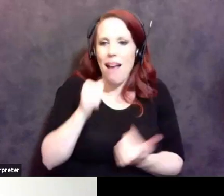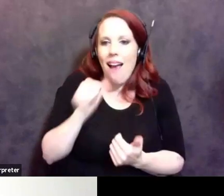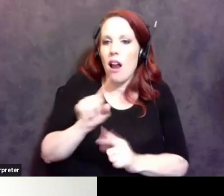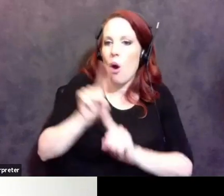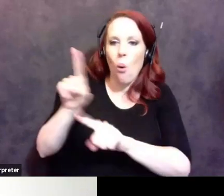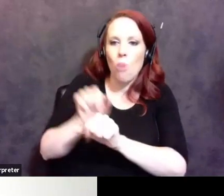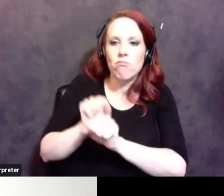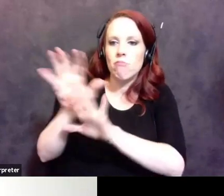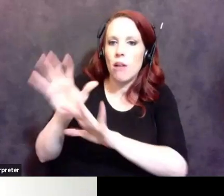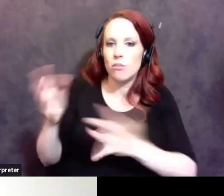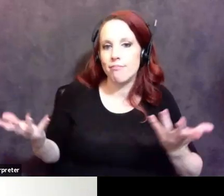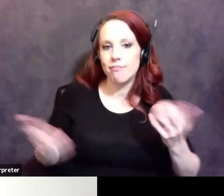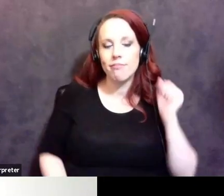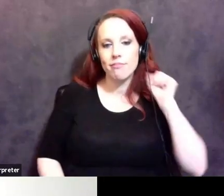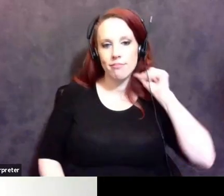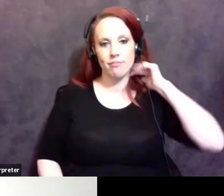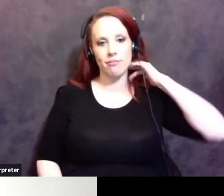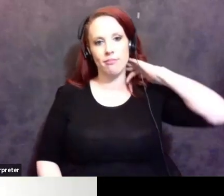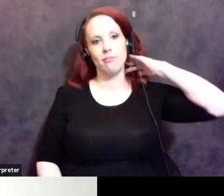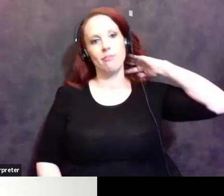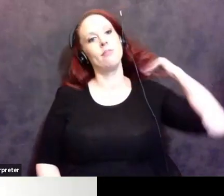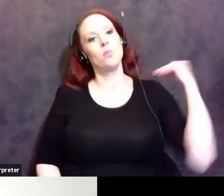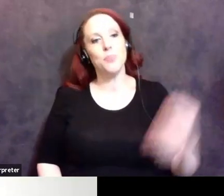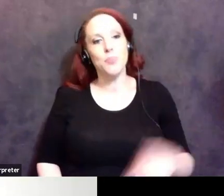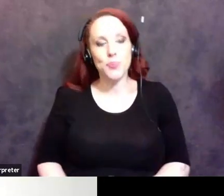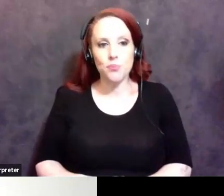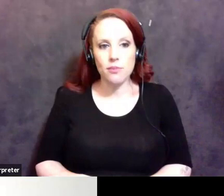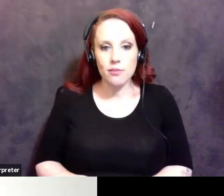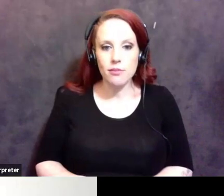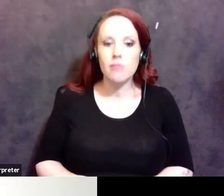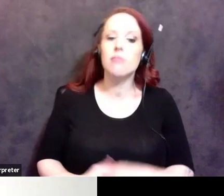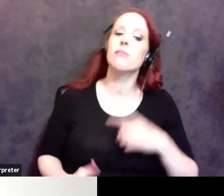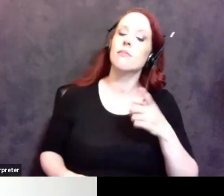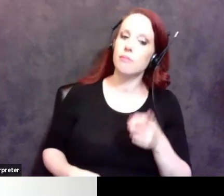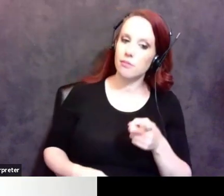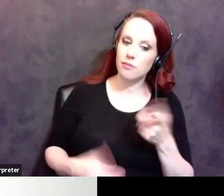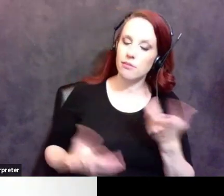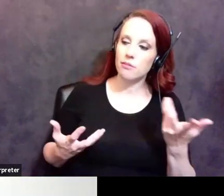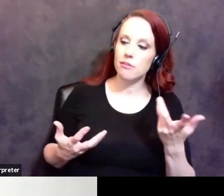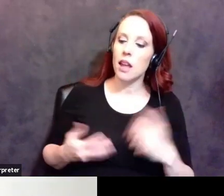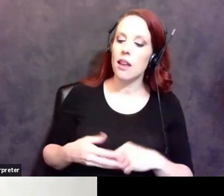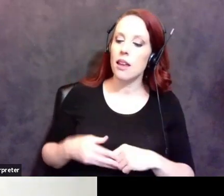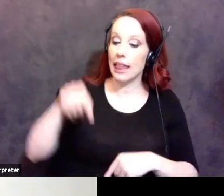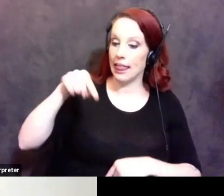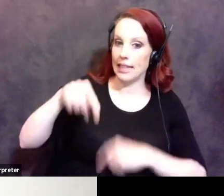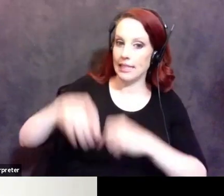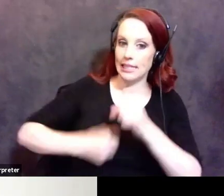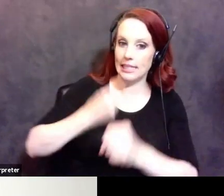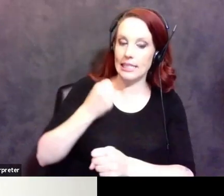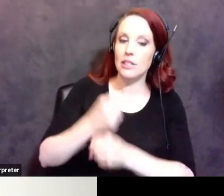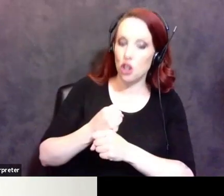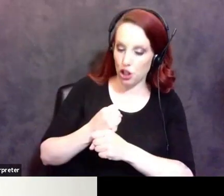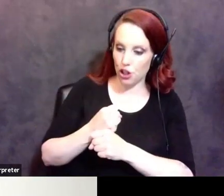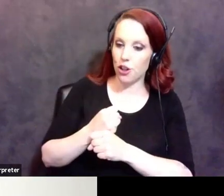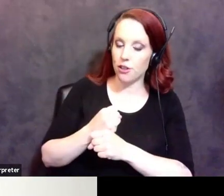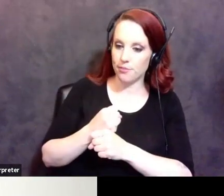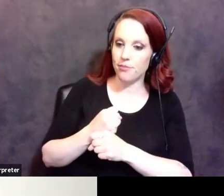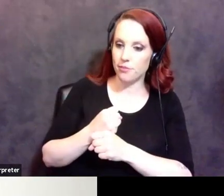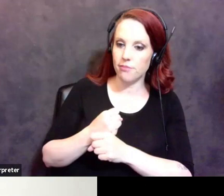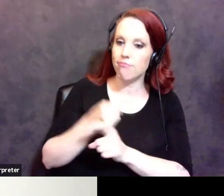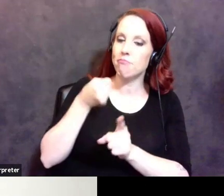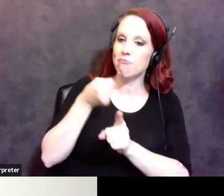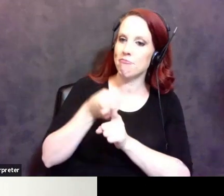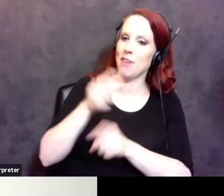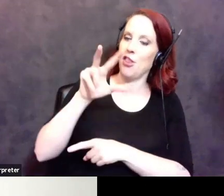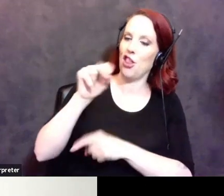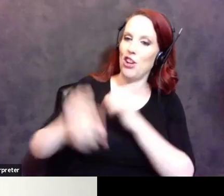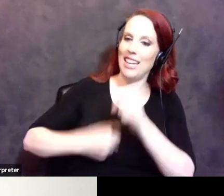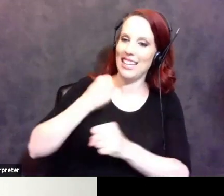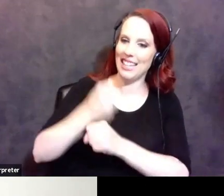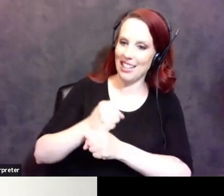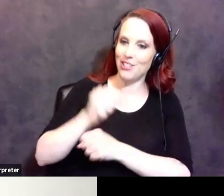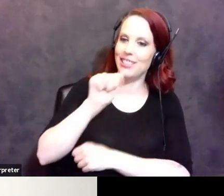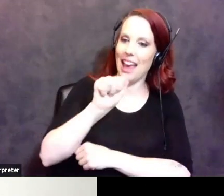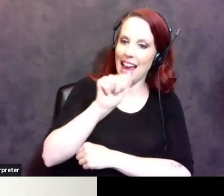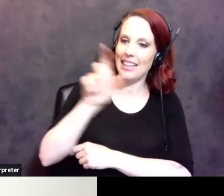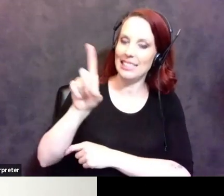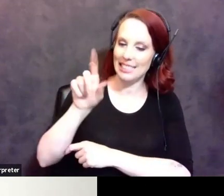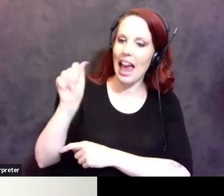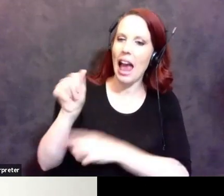This year marks the 30th anniversary of the ADA, the Americans Disability Act.